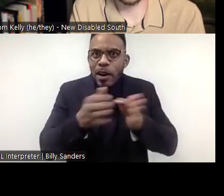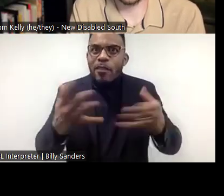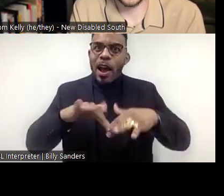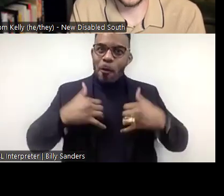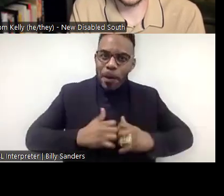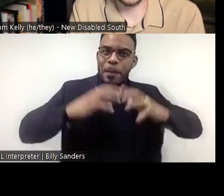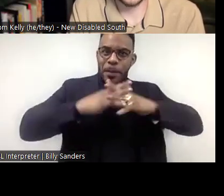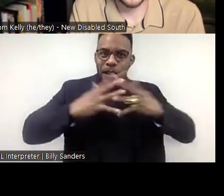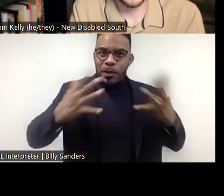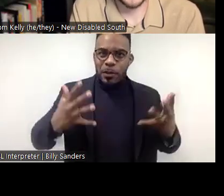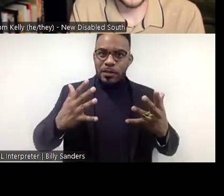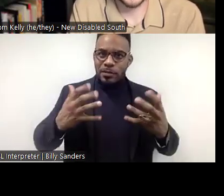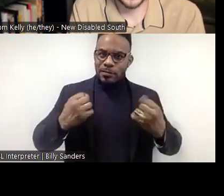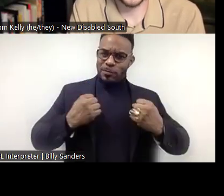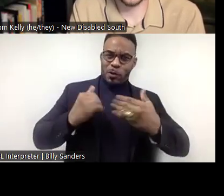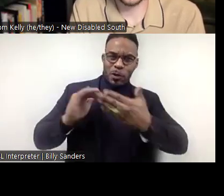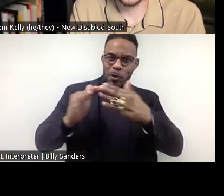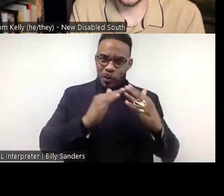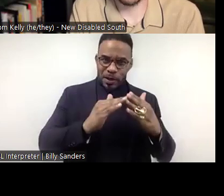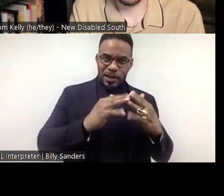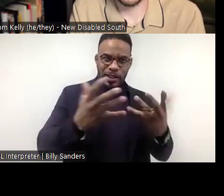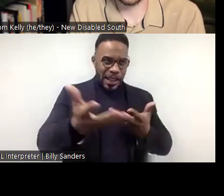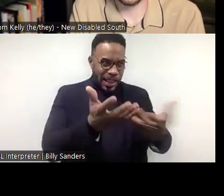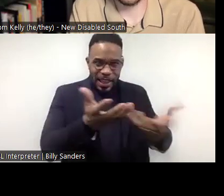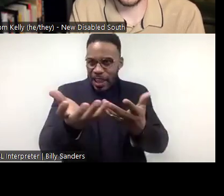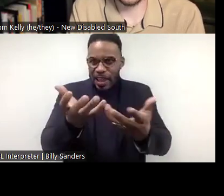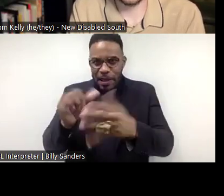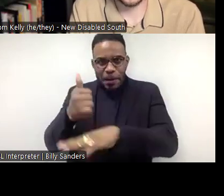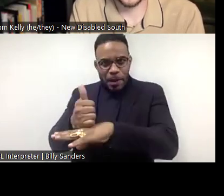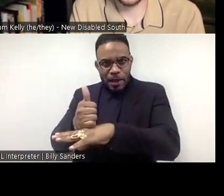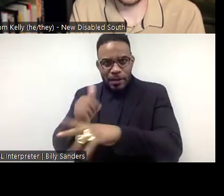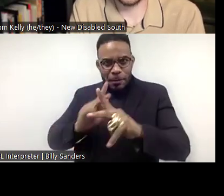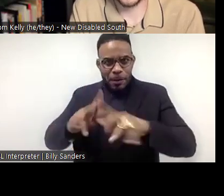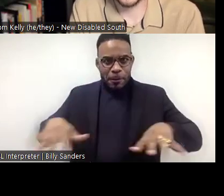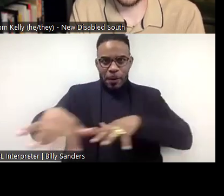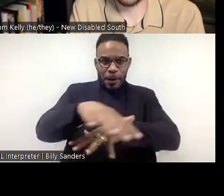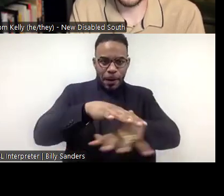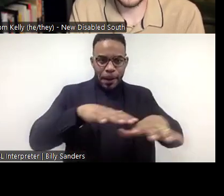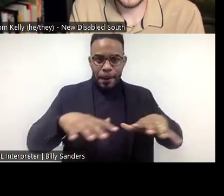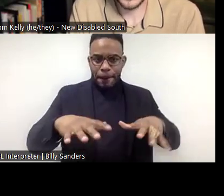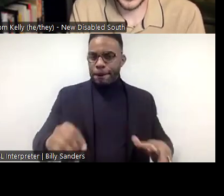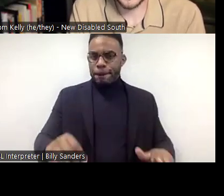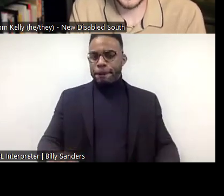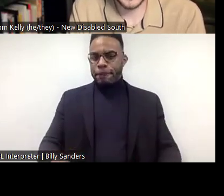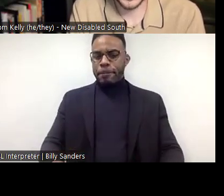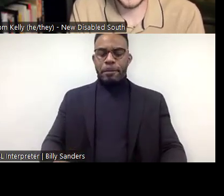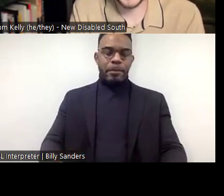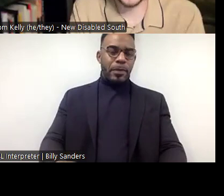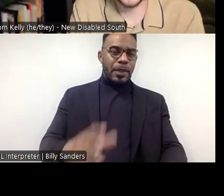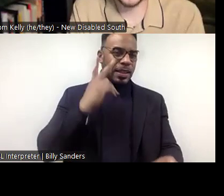are not tactics. That's part of how we build an engaged